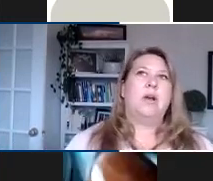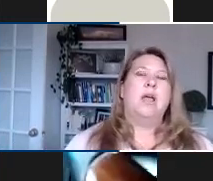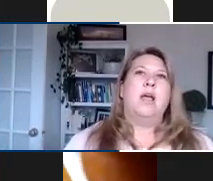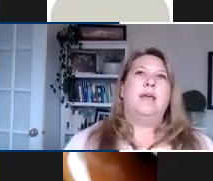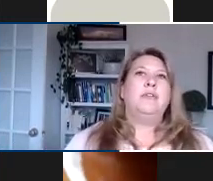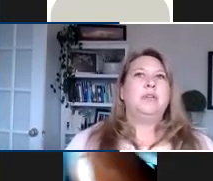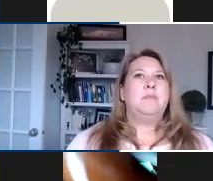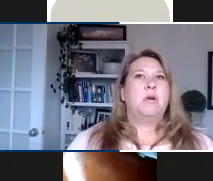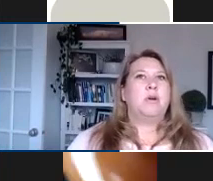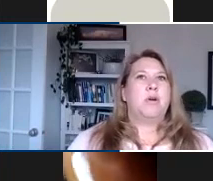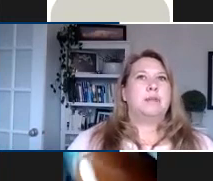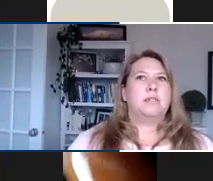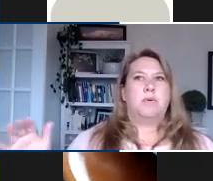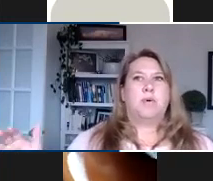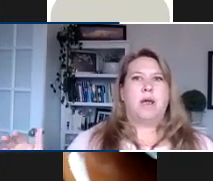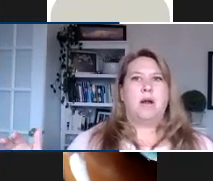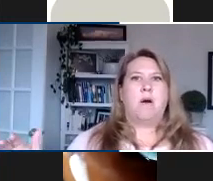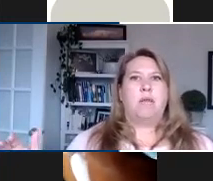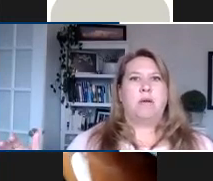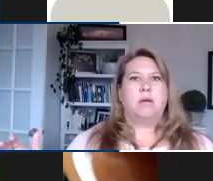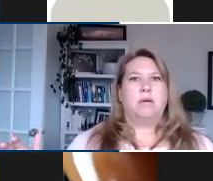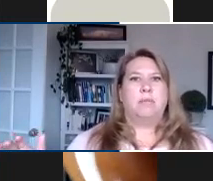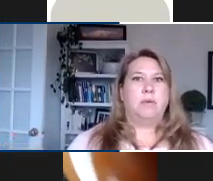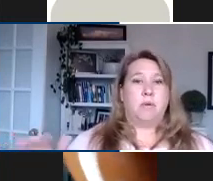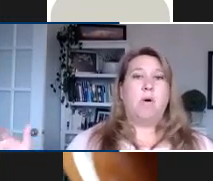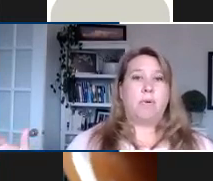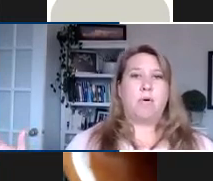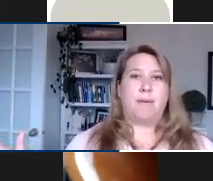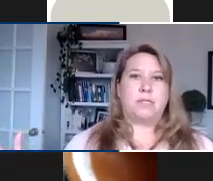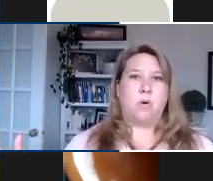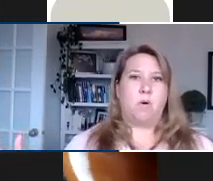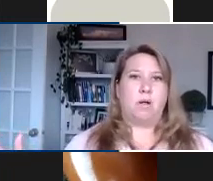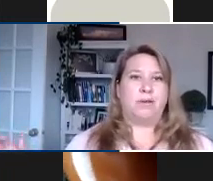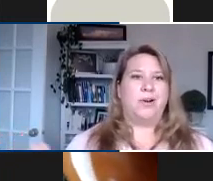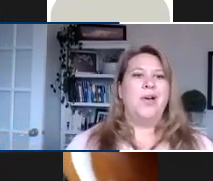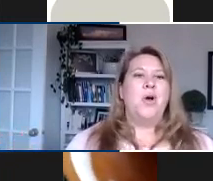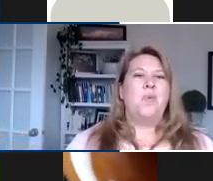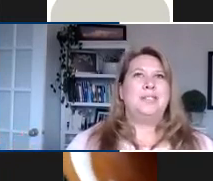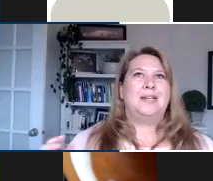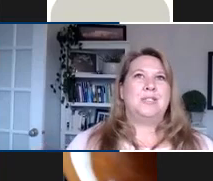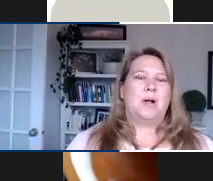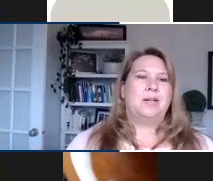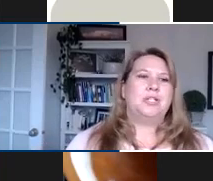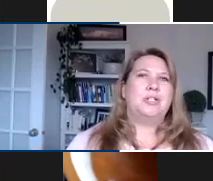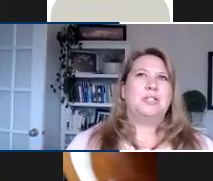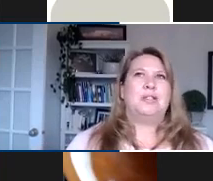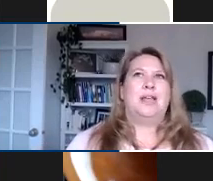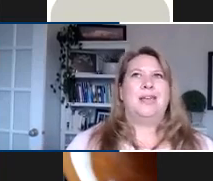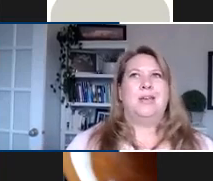and they're looking more across the board at all the the whole program as a whole. You know what does quality assurance look like?